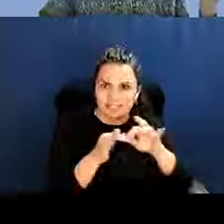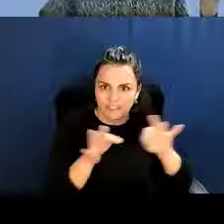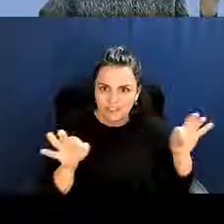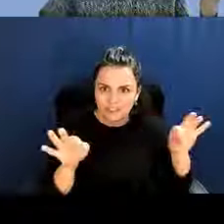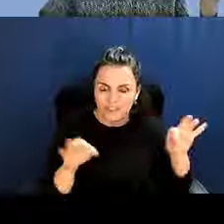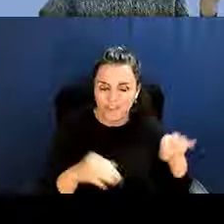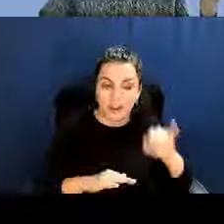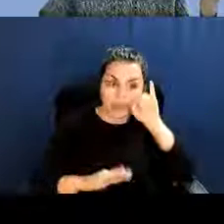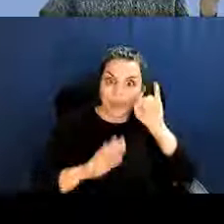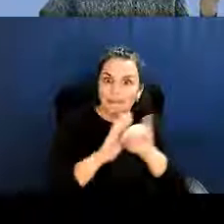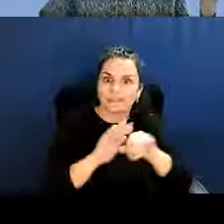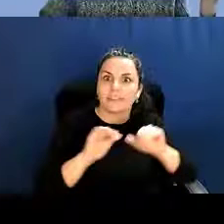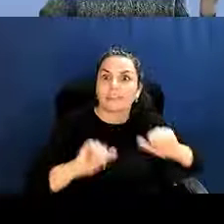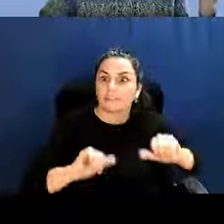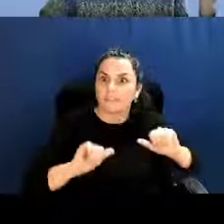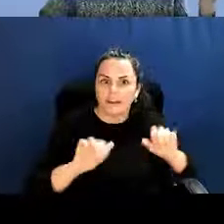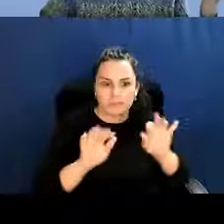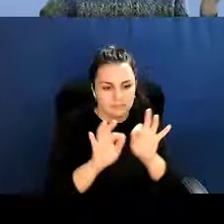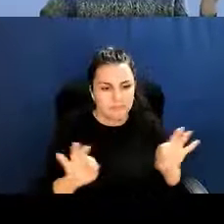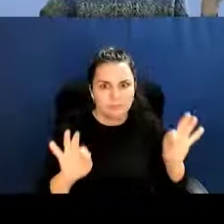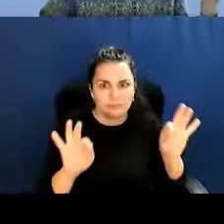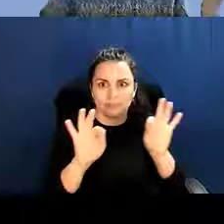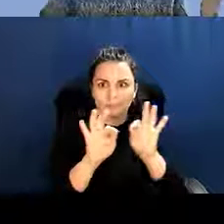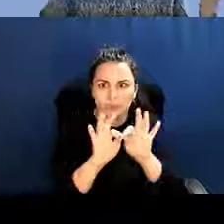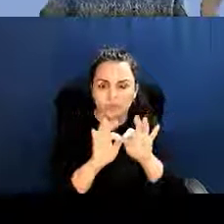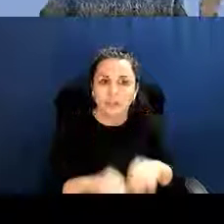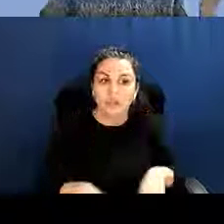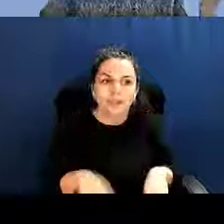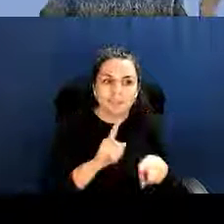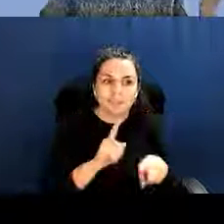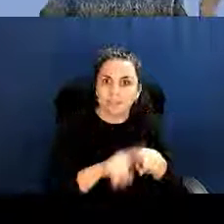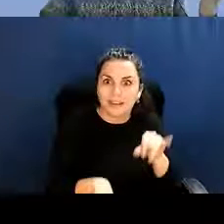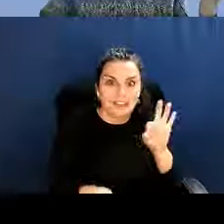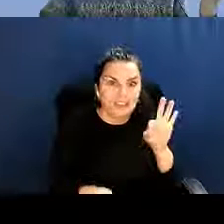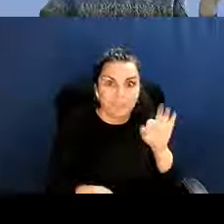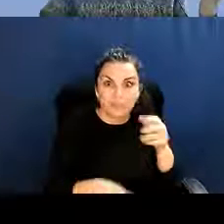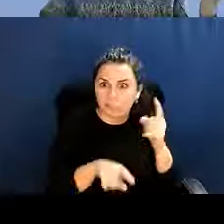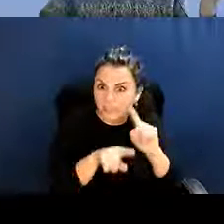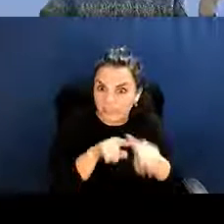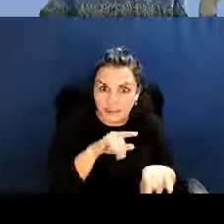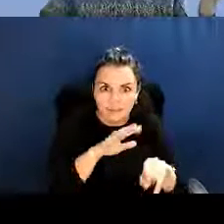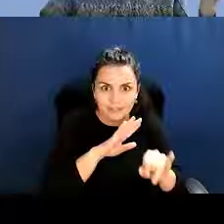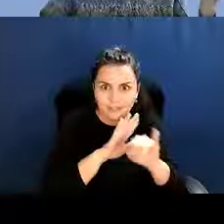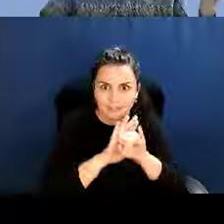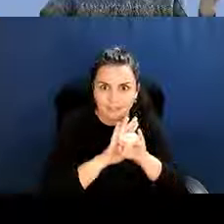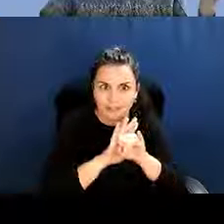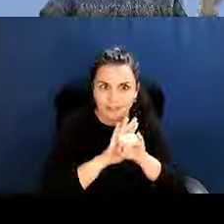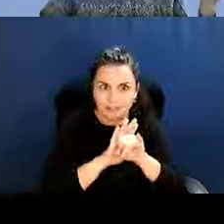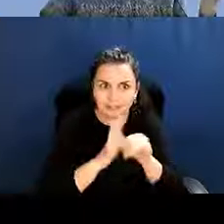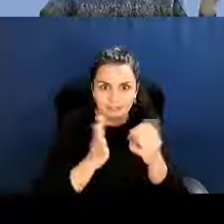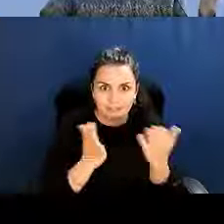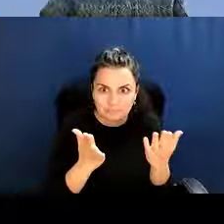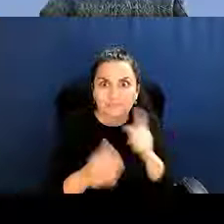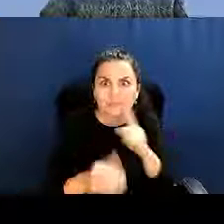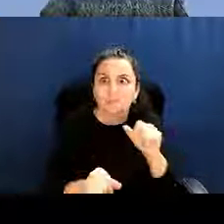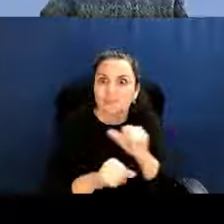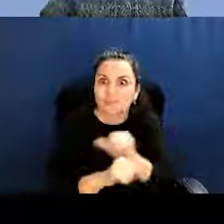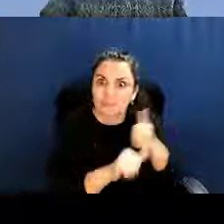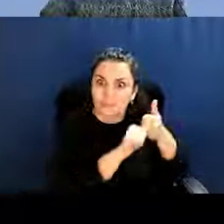What if it is really not identifiable, based on the definition that I just explained to you.